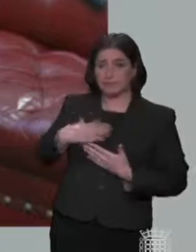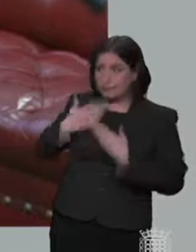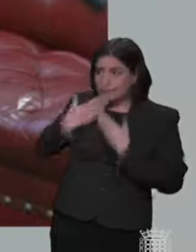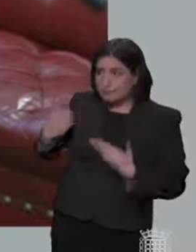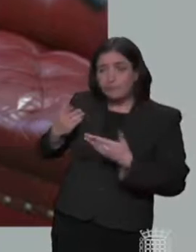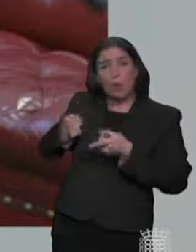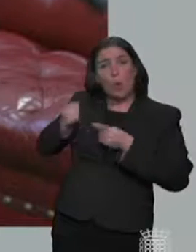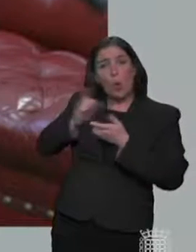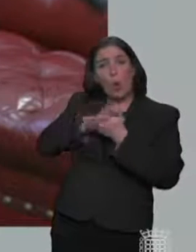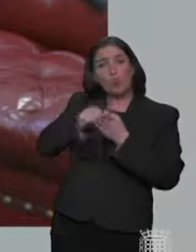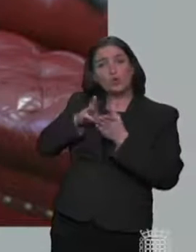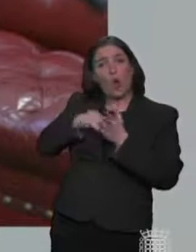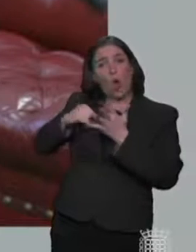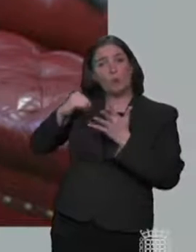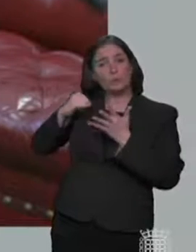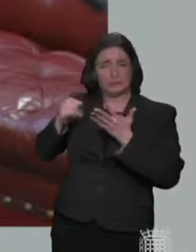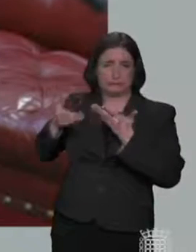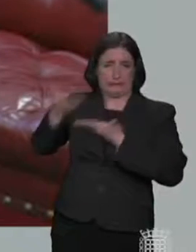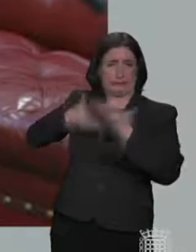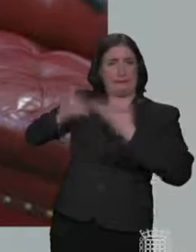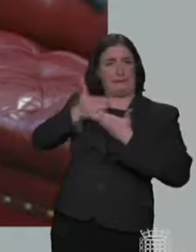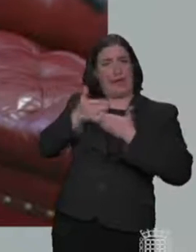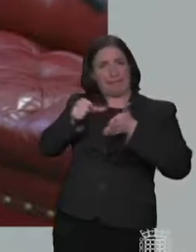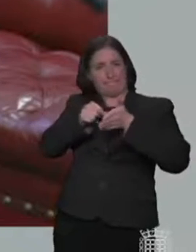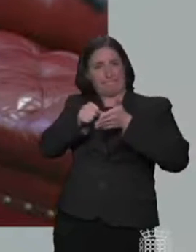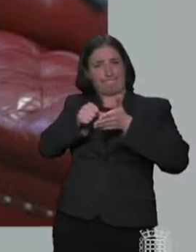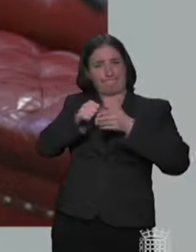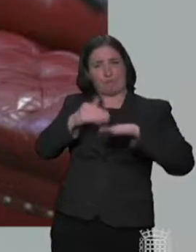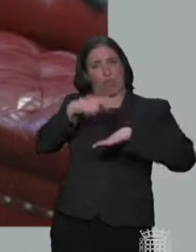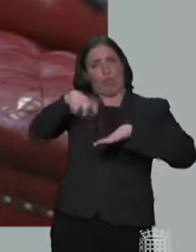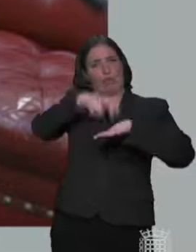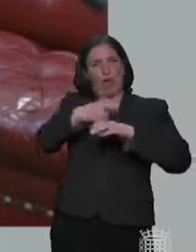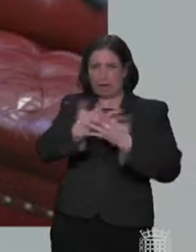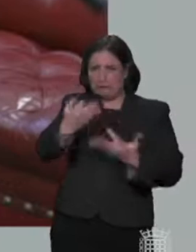uh with the northern ireland of which i've had quite a number of people asking me that question